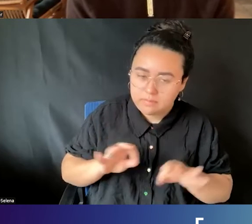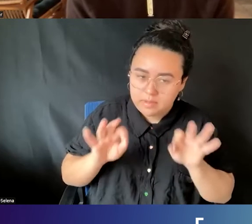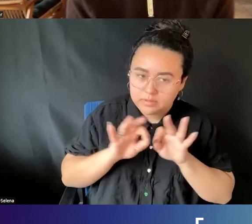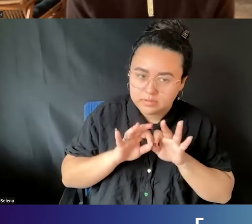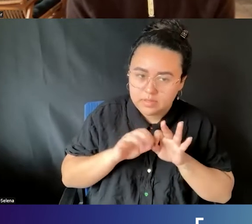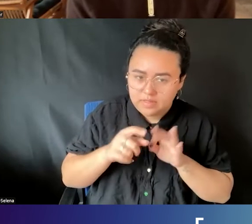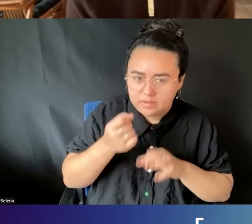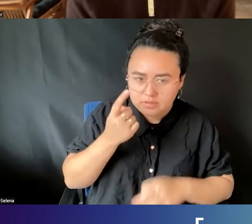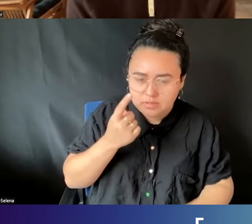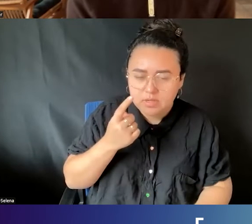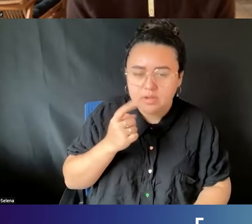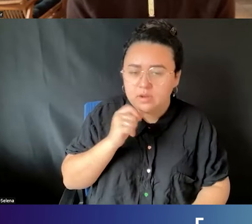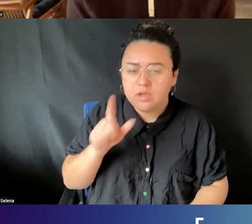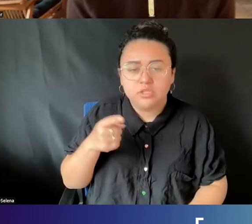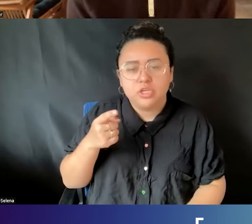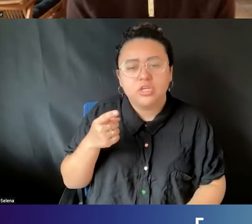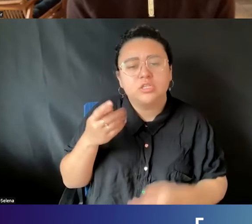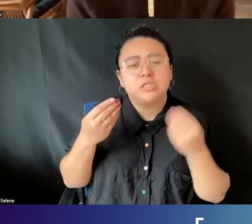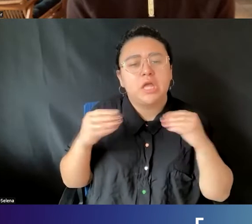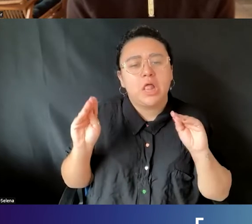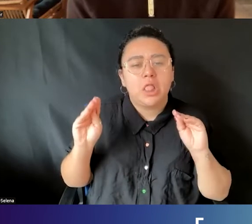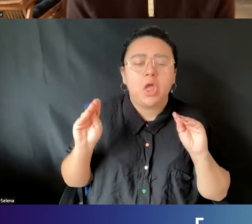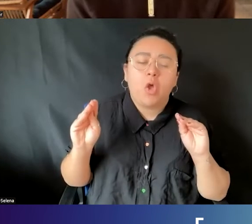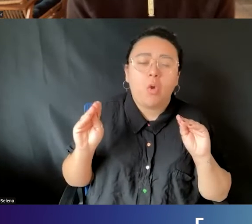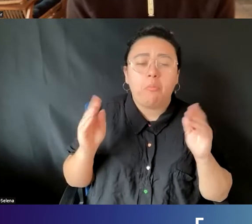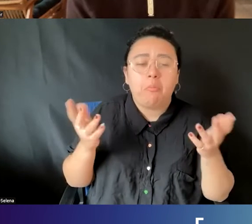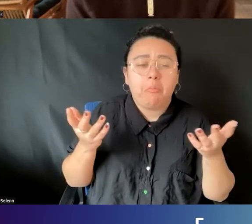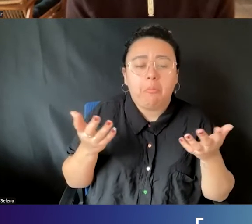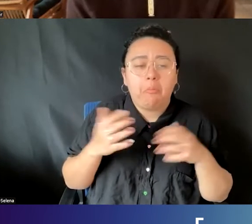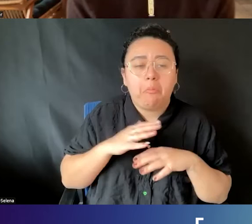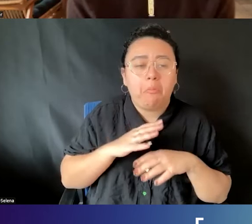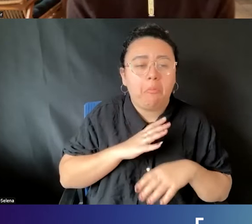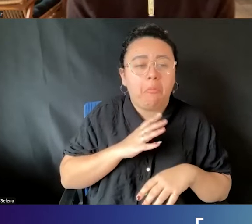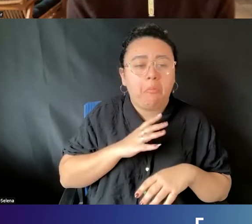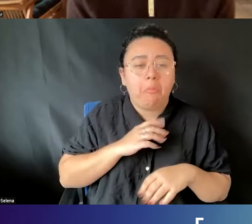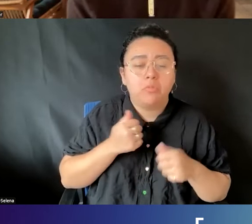just the point of sale that you are trying to suss a deal out for.